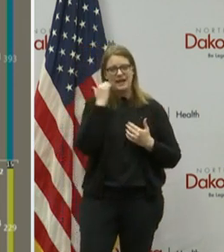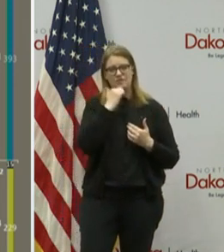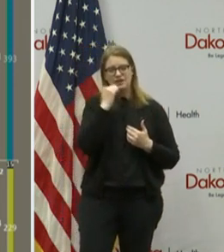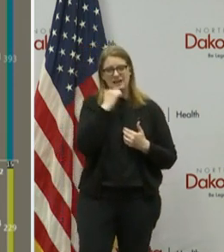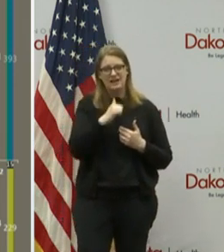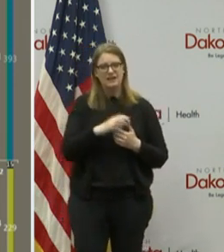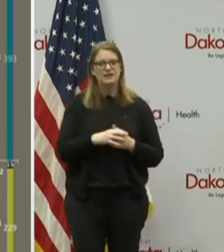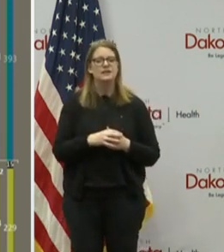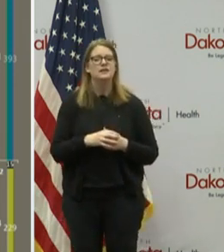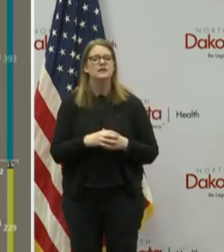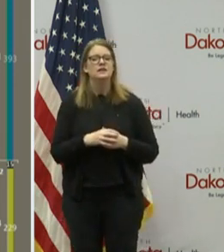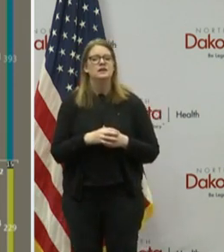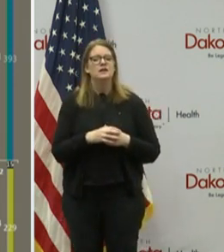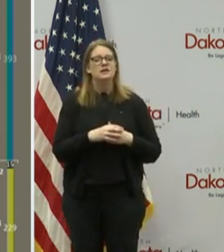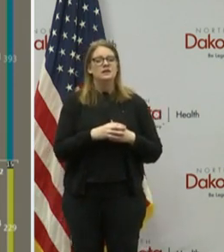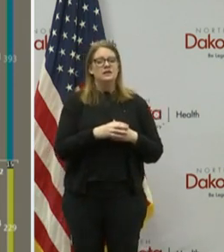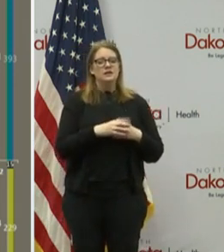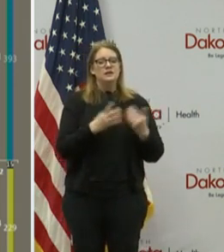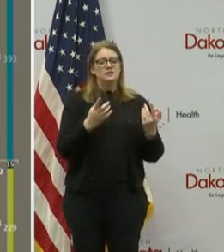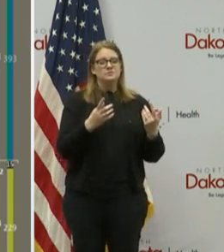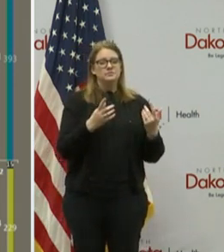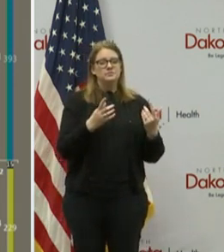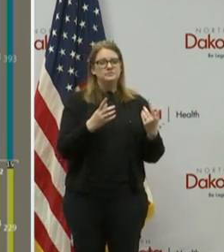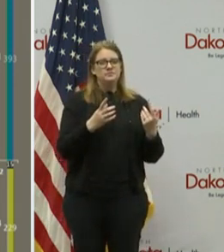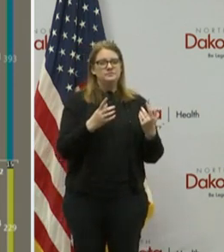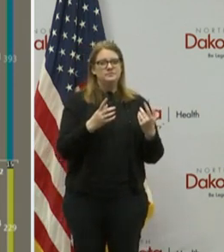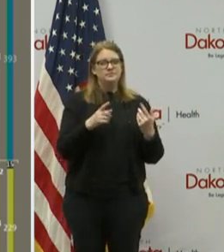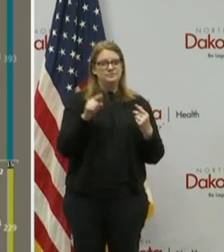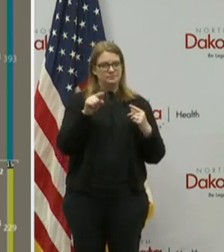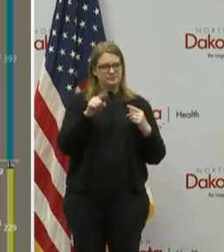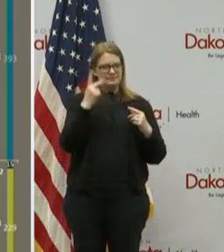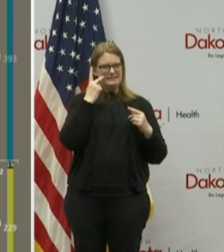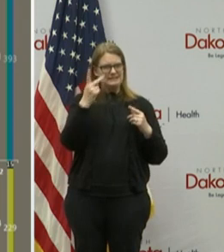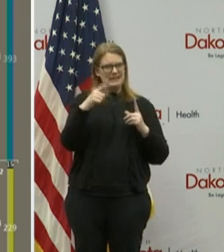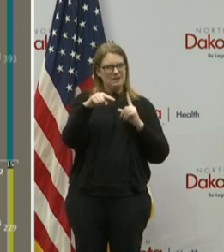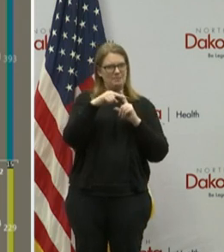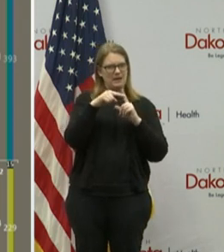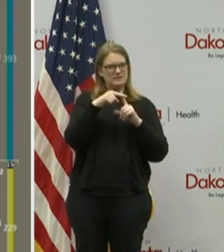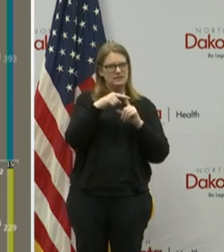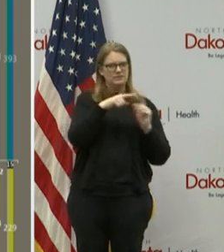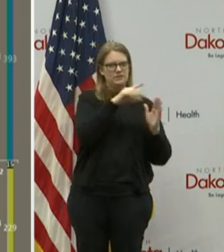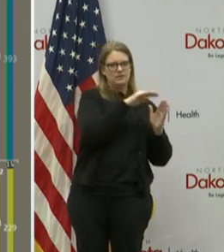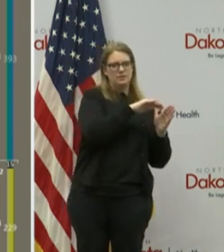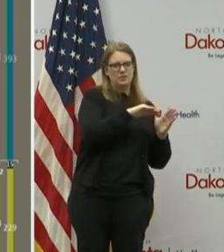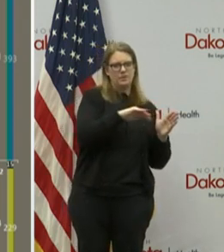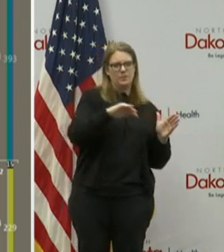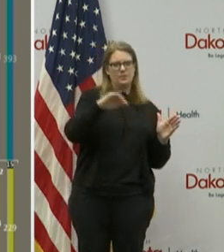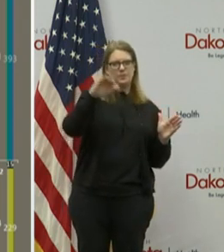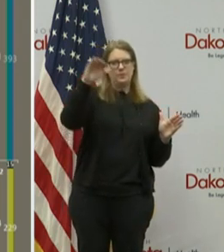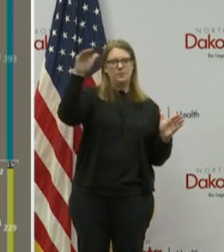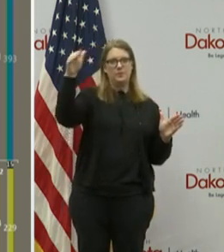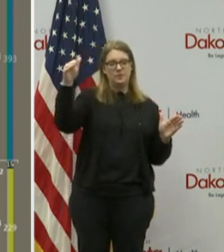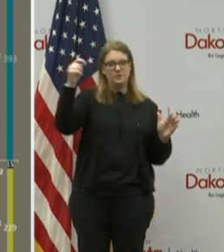WHEN WE LOOK AT THE CASE TRENDS WHICH WE LOOK AT EVERY DAY, THE ONE VERY POSITIVE THING ABOUT THIS IS YOU WILL